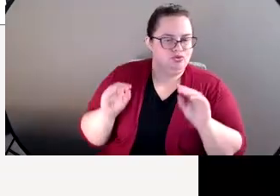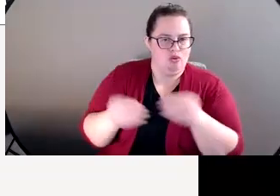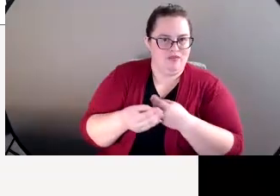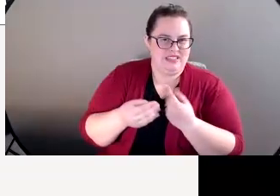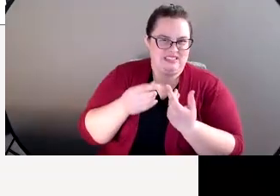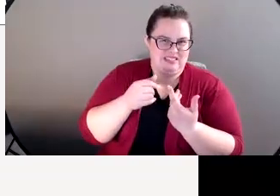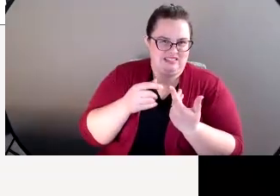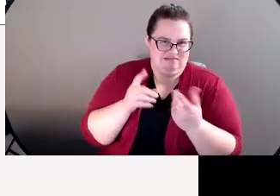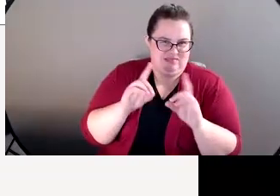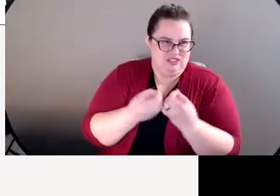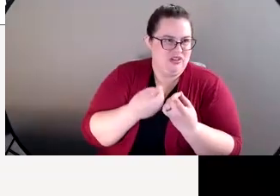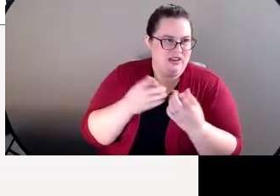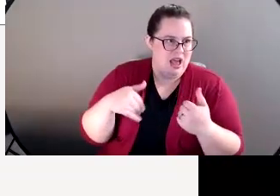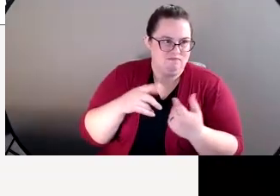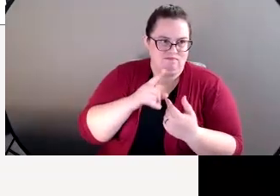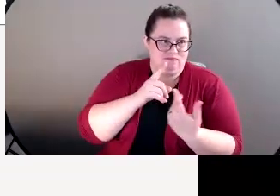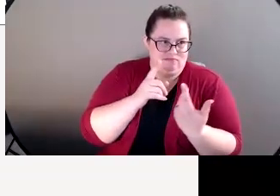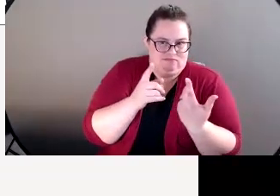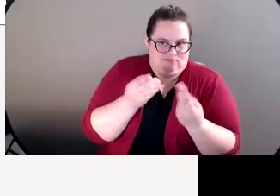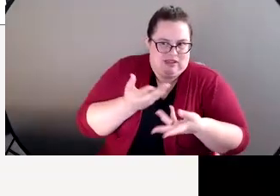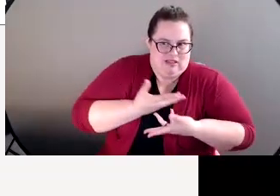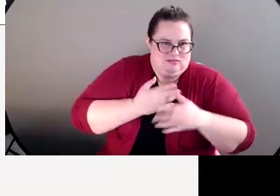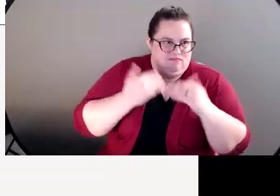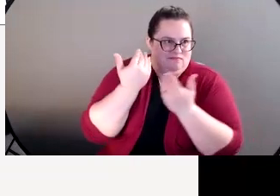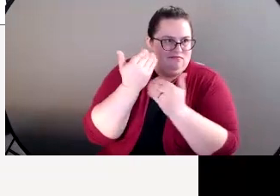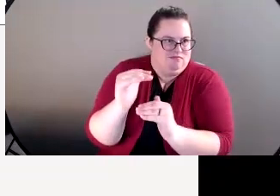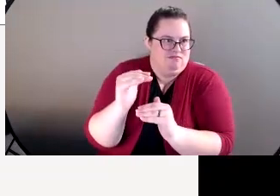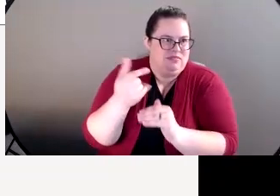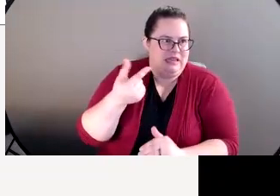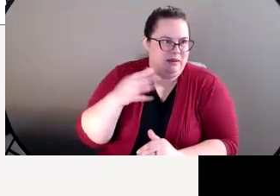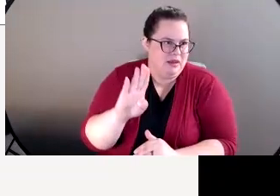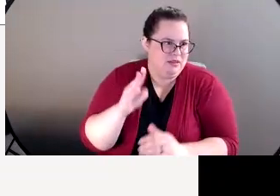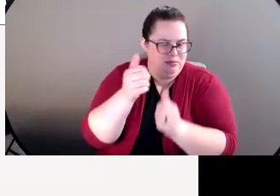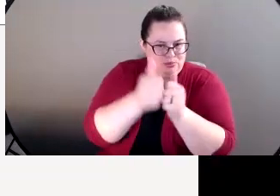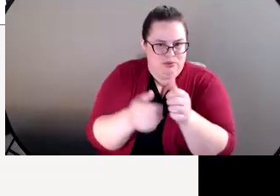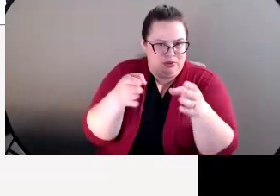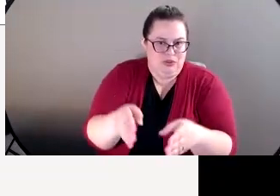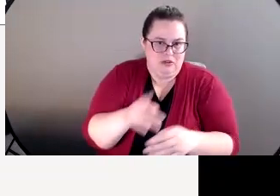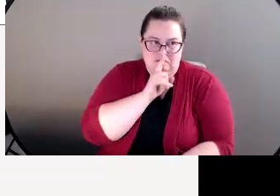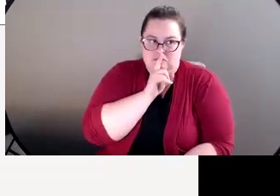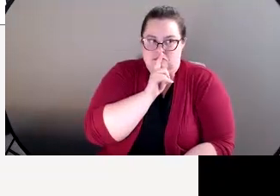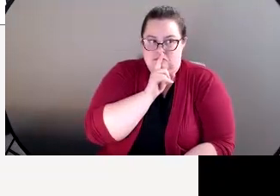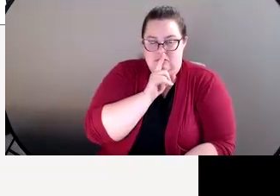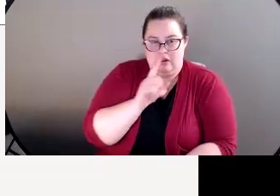Okay, you can only have this many gigabytes per faculty or anything like that, because not